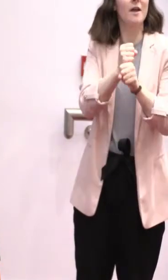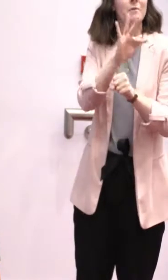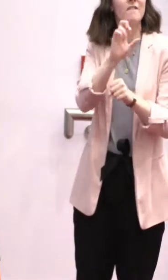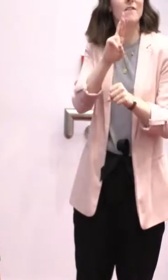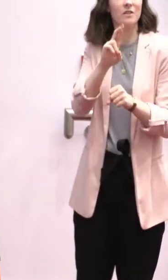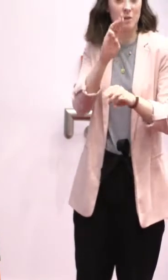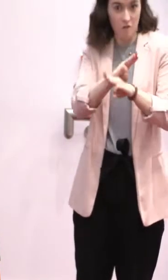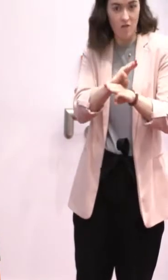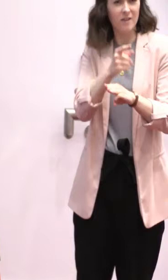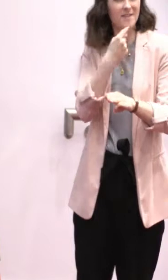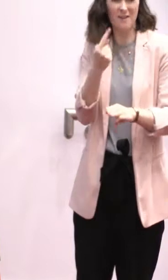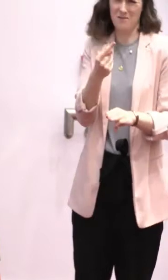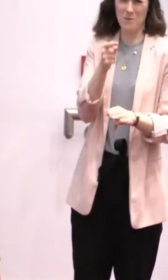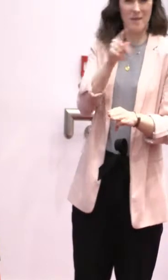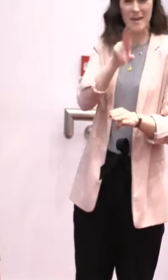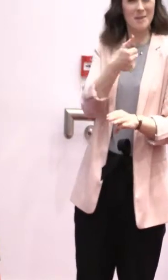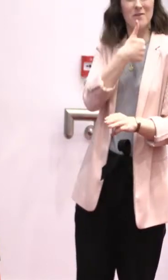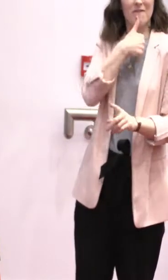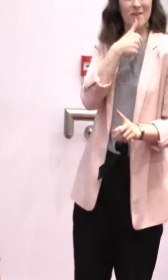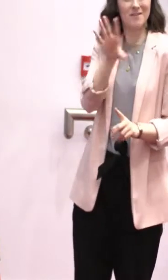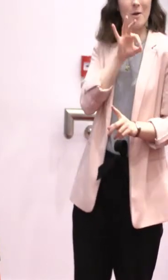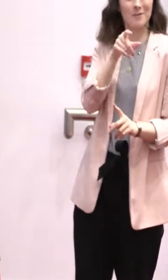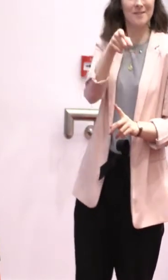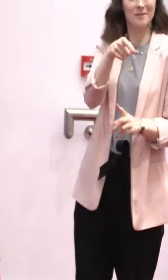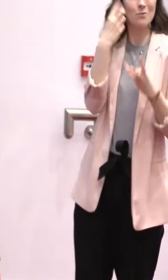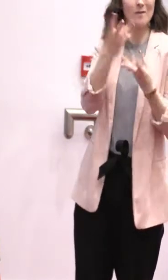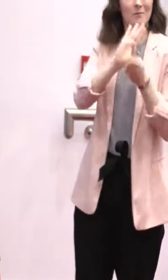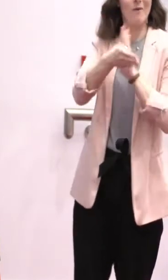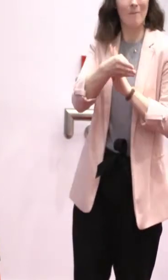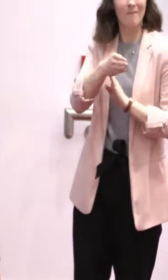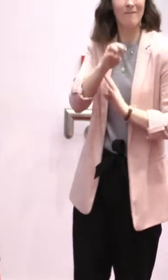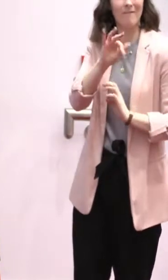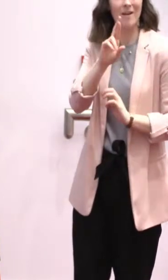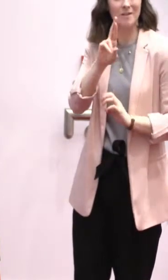I was startled by the comment.